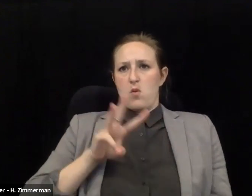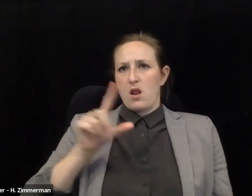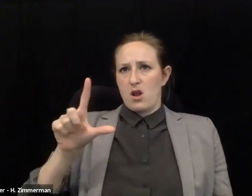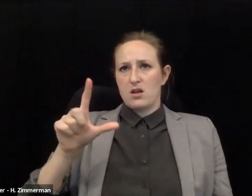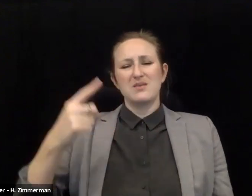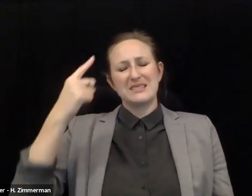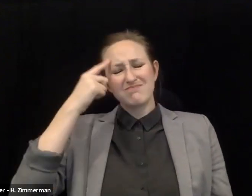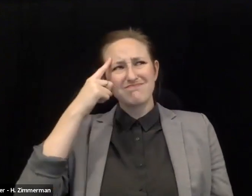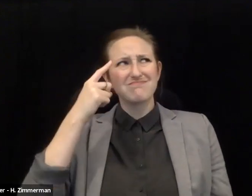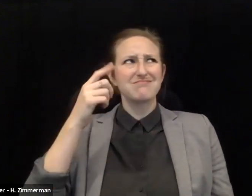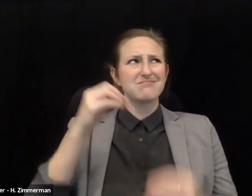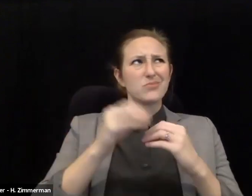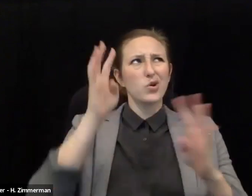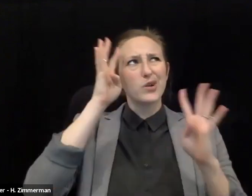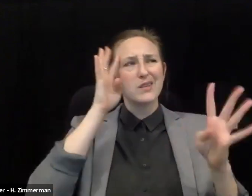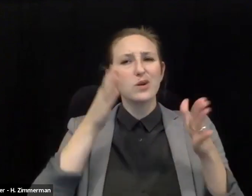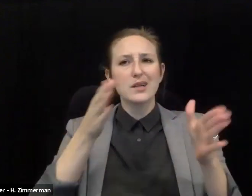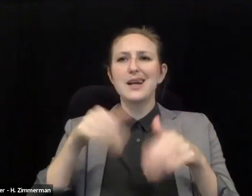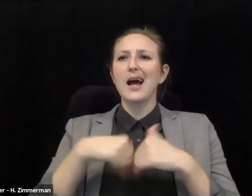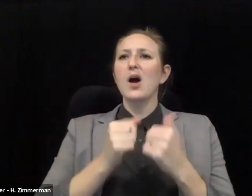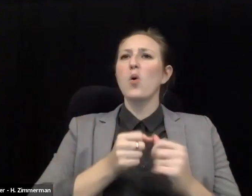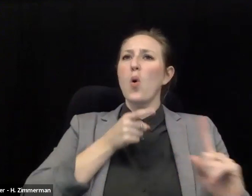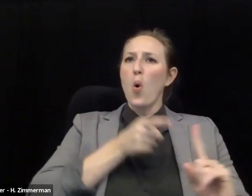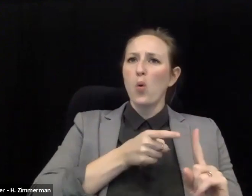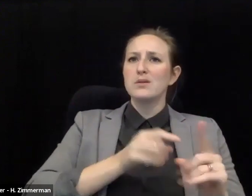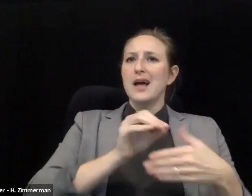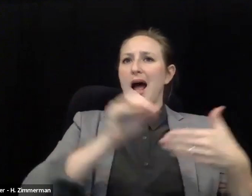ways to how can we get the same learning goals and outcomes with these young people